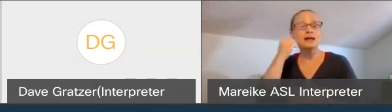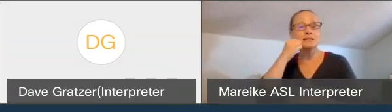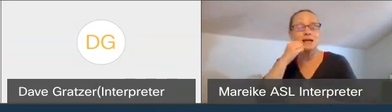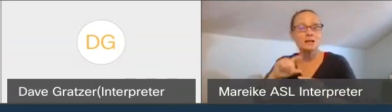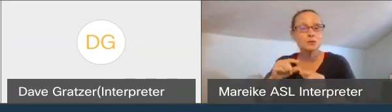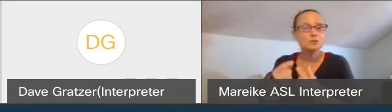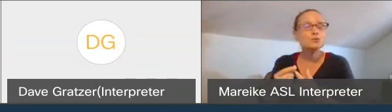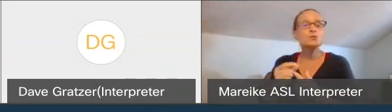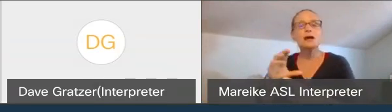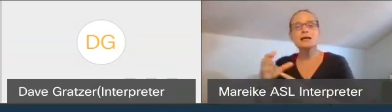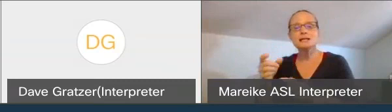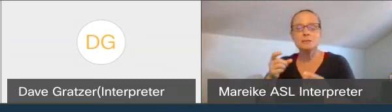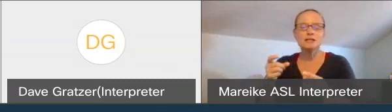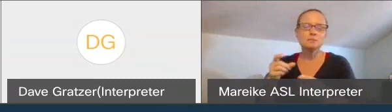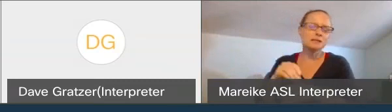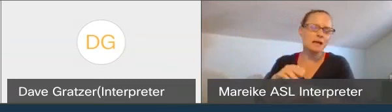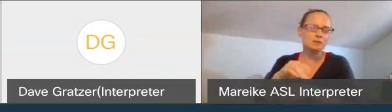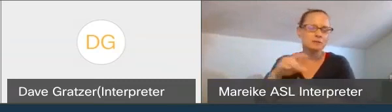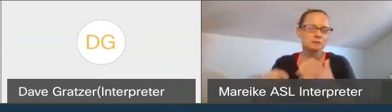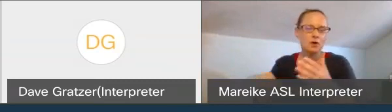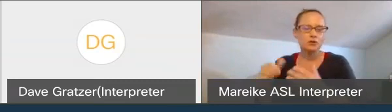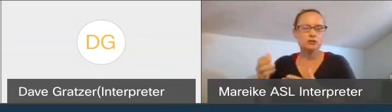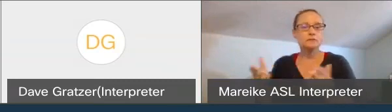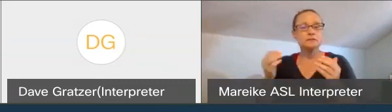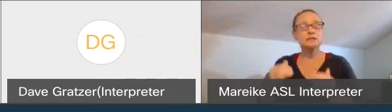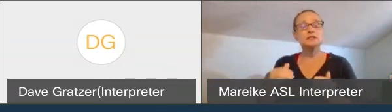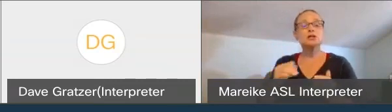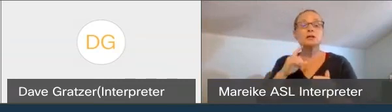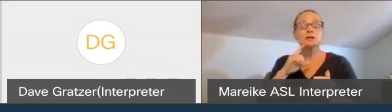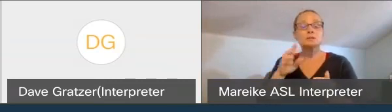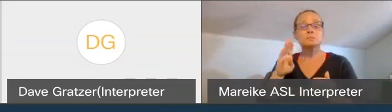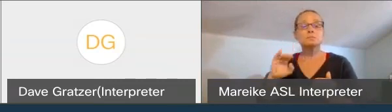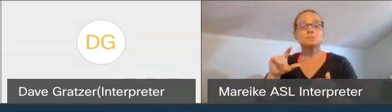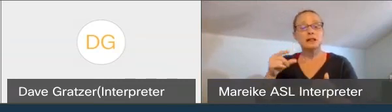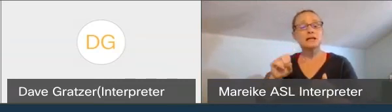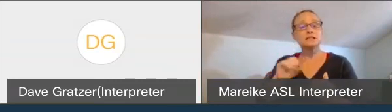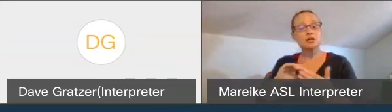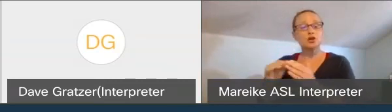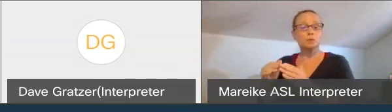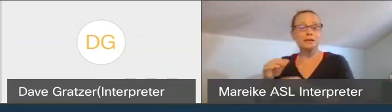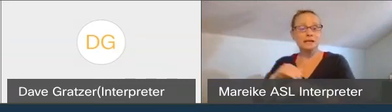and counseling, among other services. Uh, Billings Urban Indian Health and Wellness Center serves Native American populations